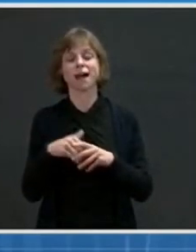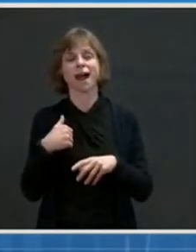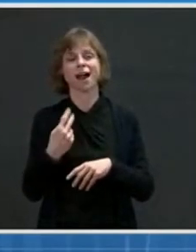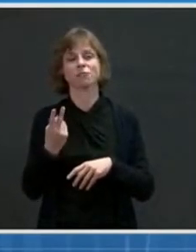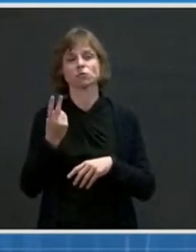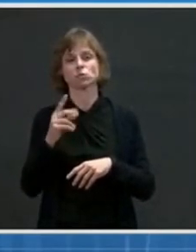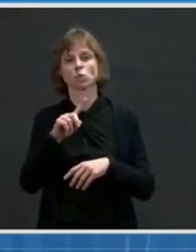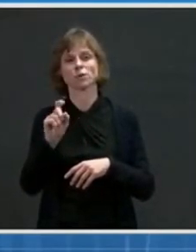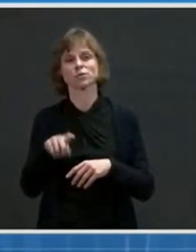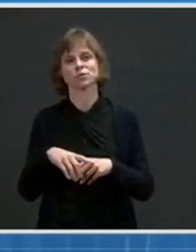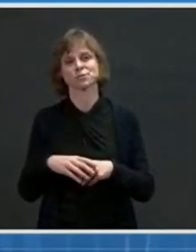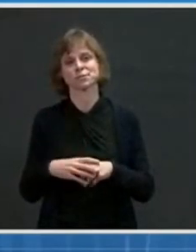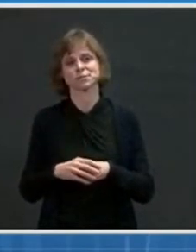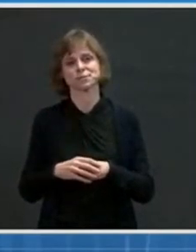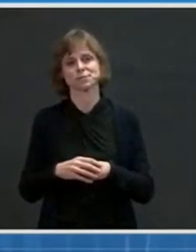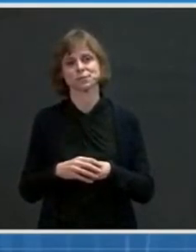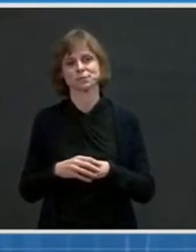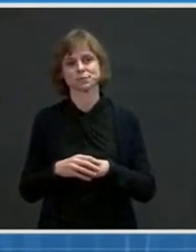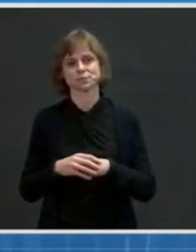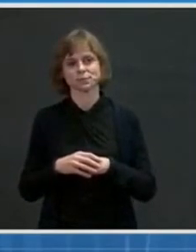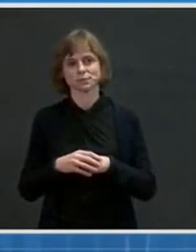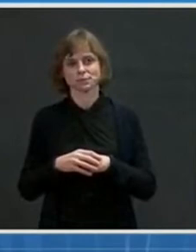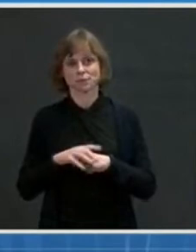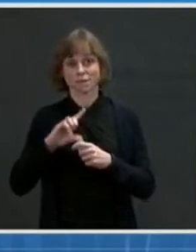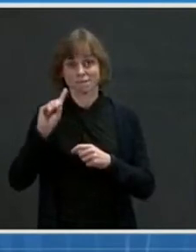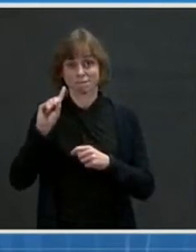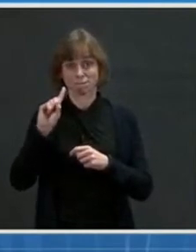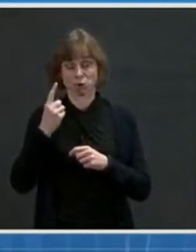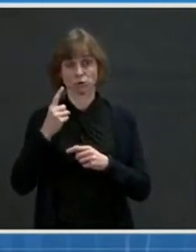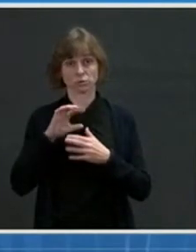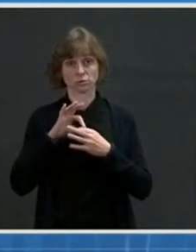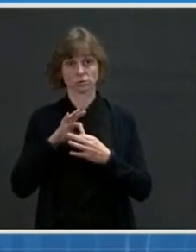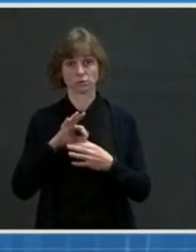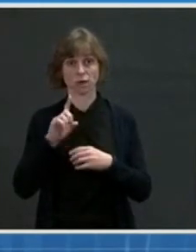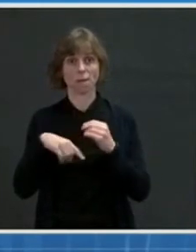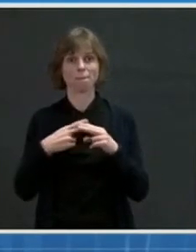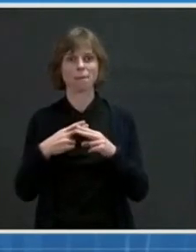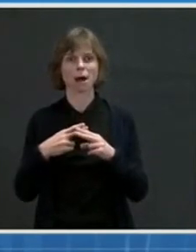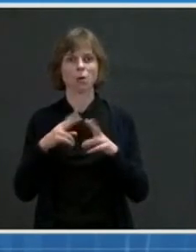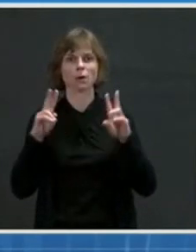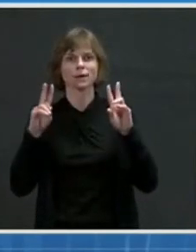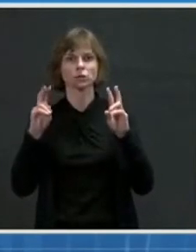THANKS SO MUCH FOR DOING THIS. I HAVE TWO QUESTIONS FOR YOU